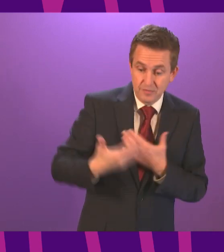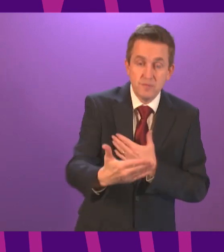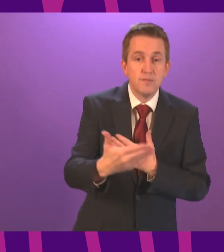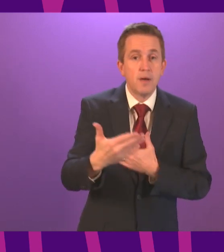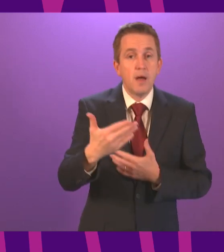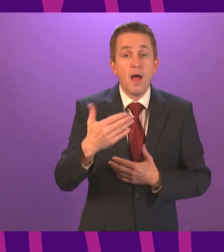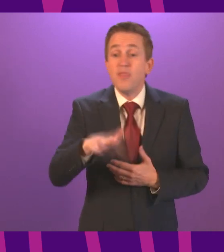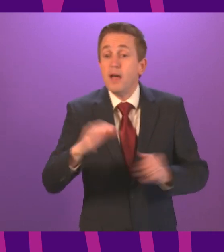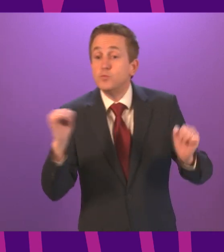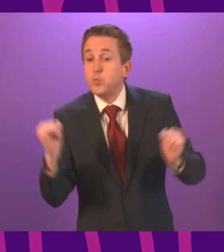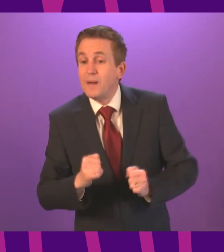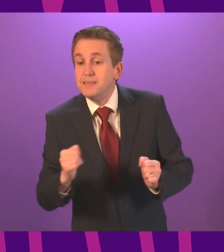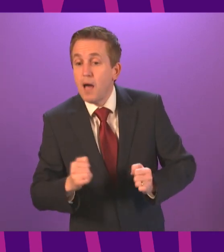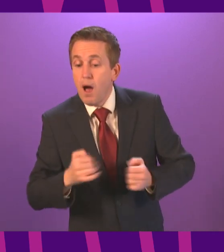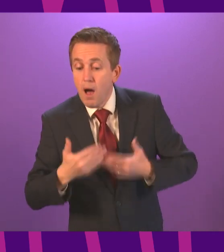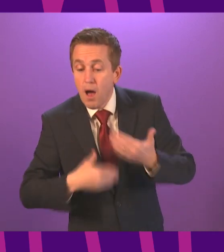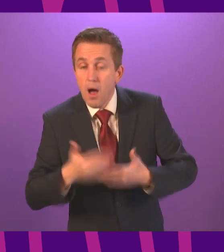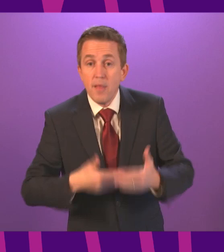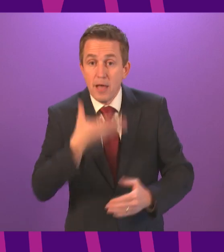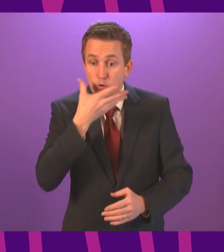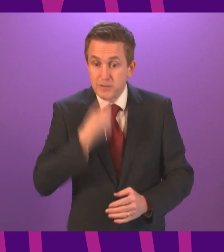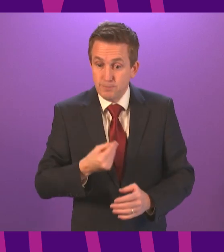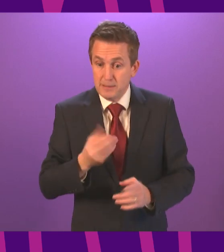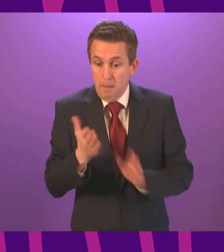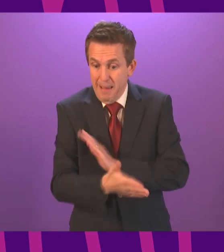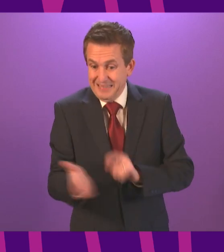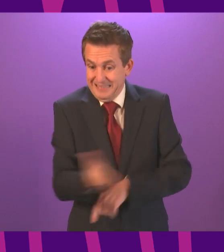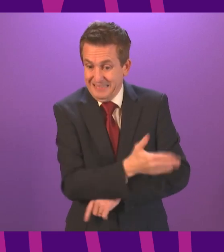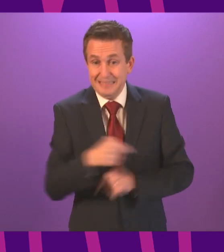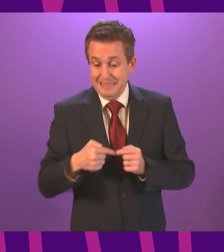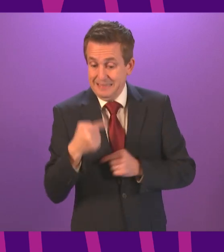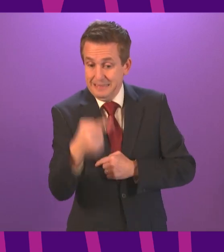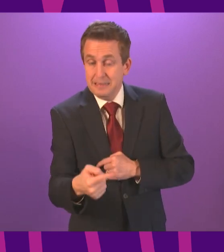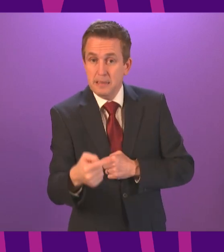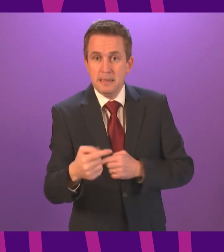Christmas besides, we do not find that anxiety, fear of isolation and loneliness have been